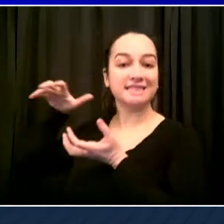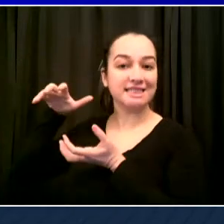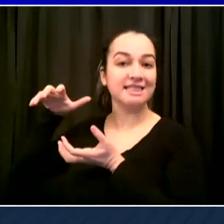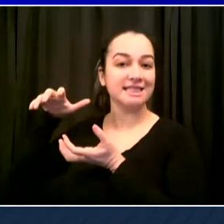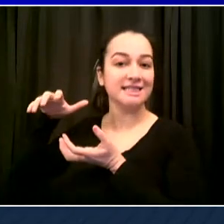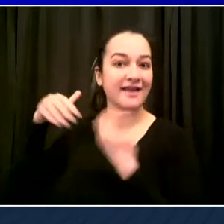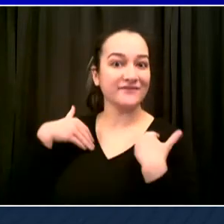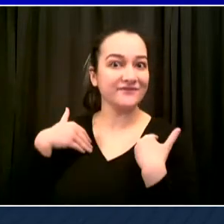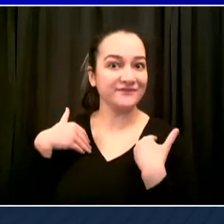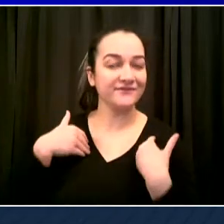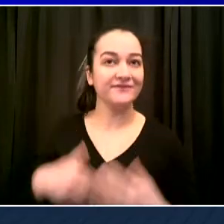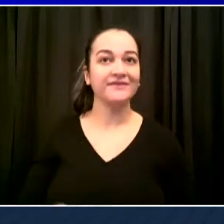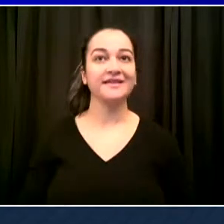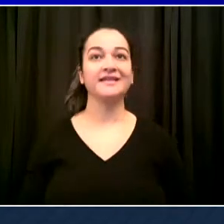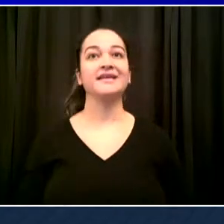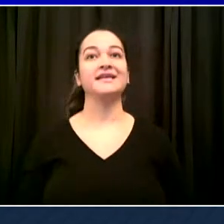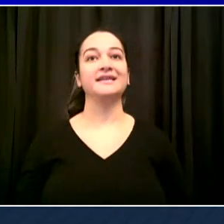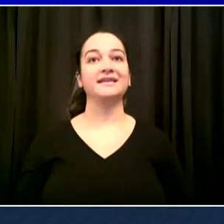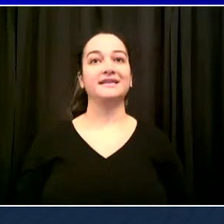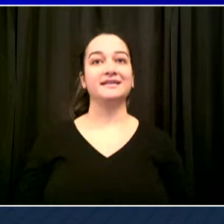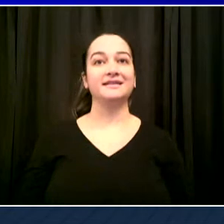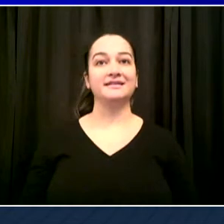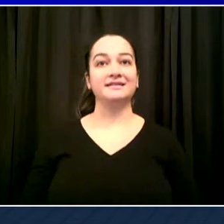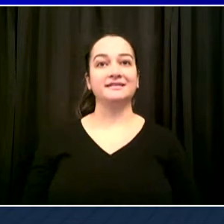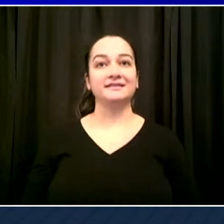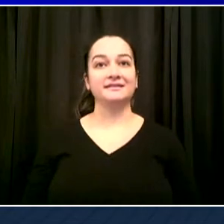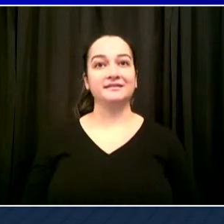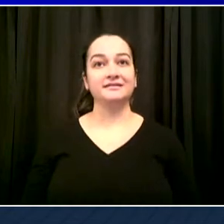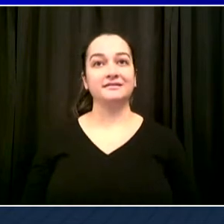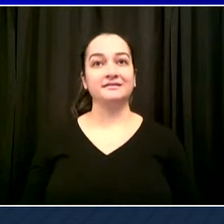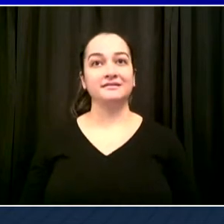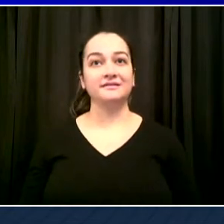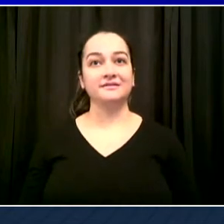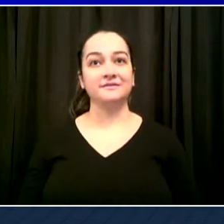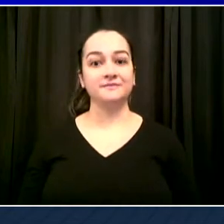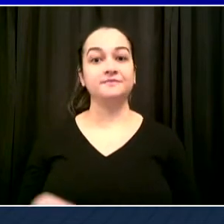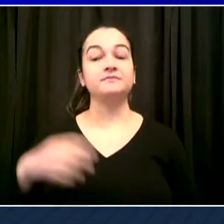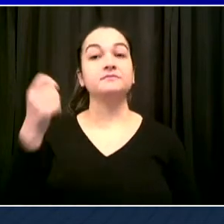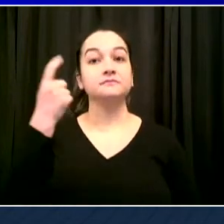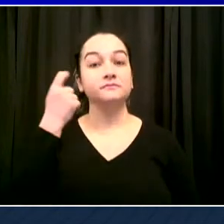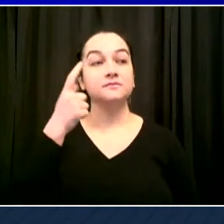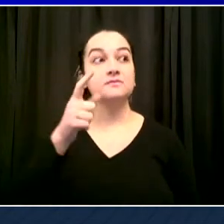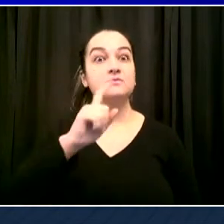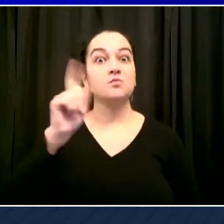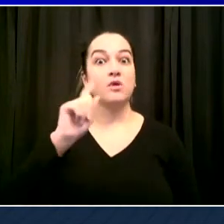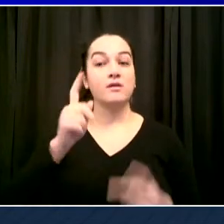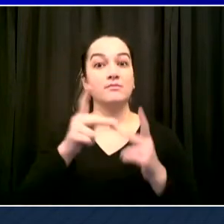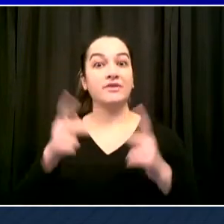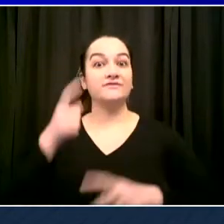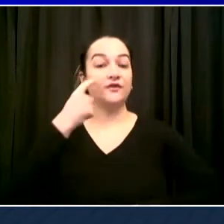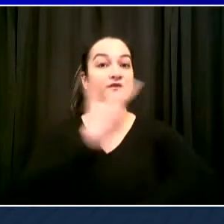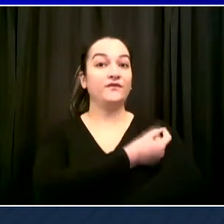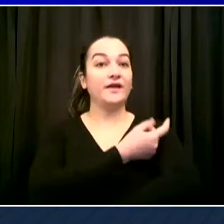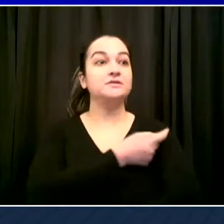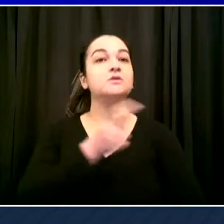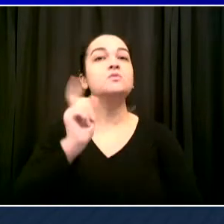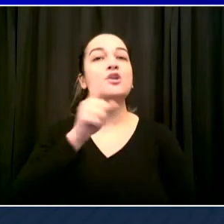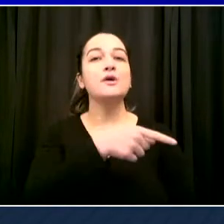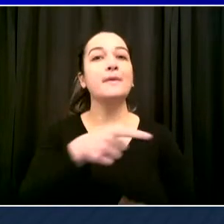VACCINE. SO WE ARE OPENING UP OVERNIGHT SHIFTS IN SEVERAL AREAS. WE ARE DOUBLING